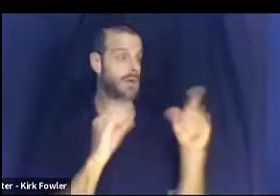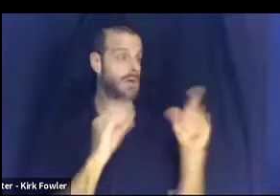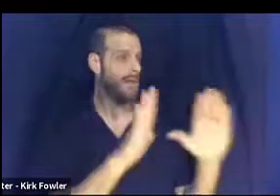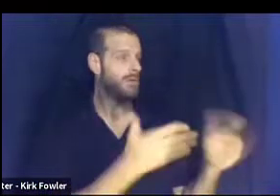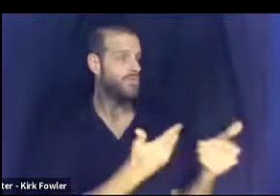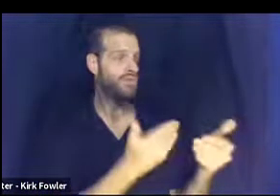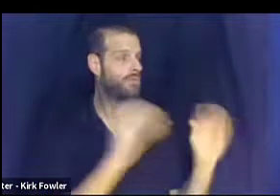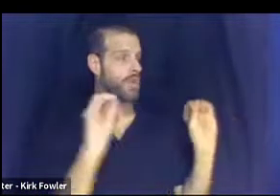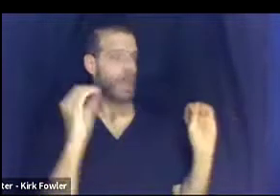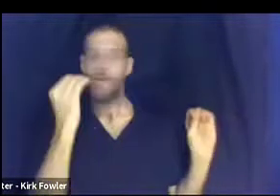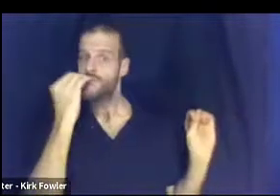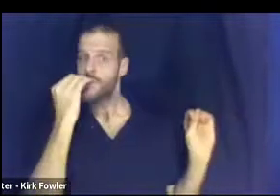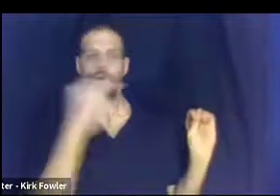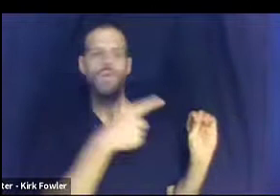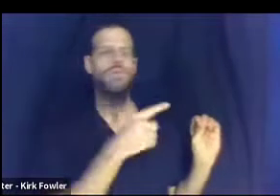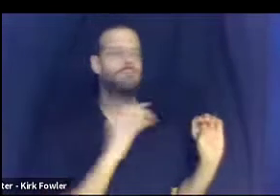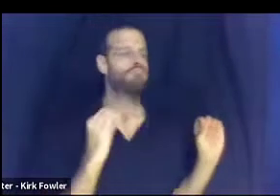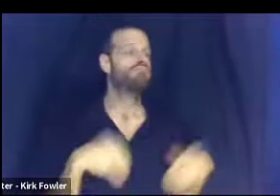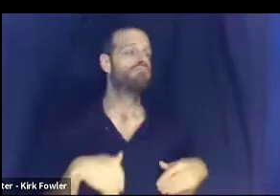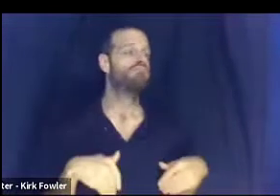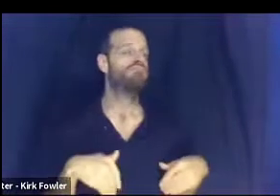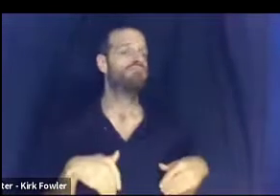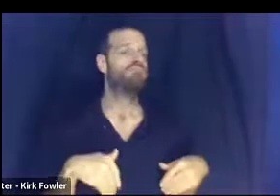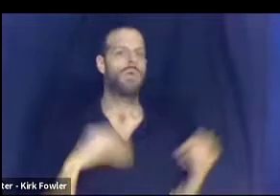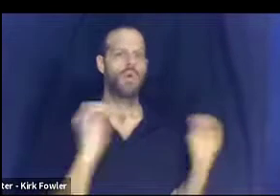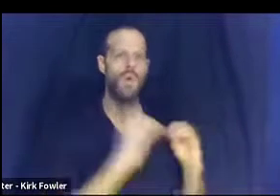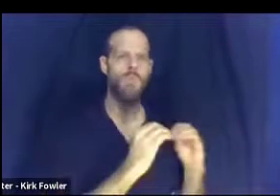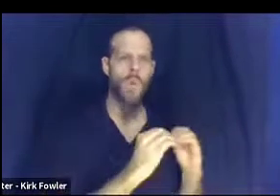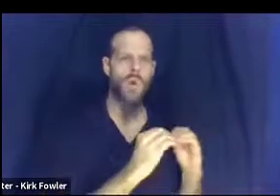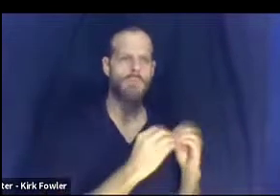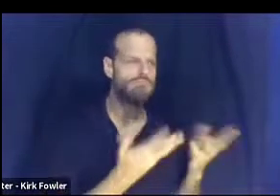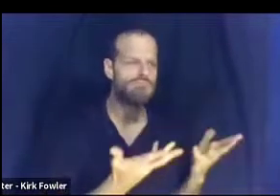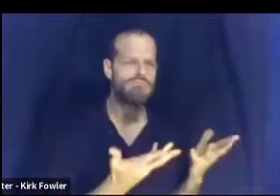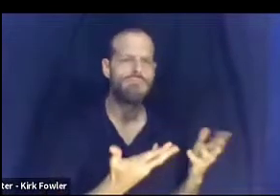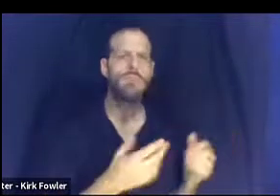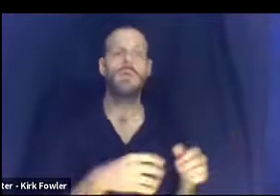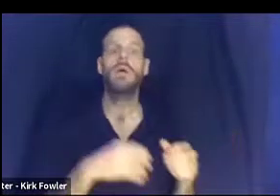during a play time, during a sensory activity,